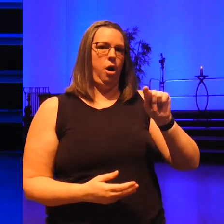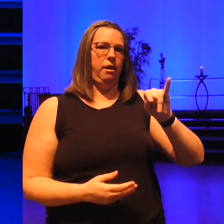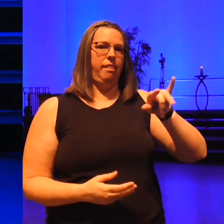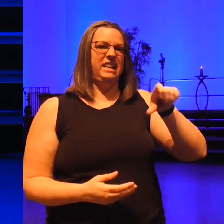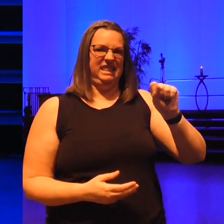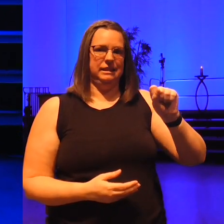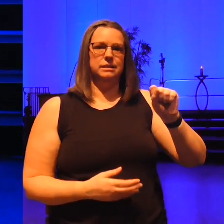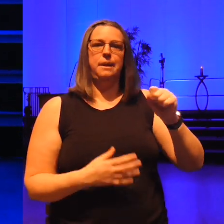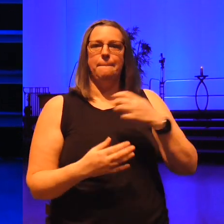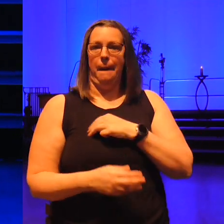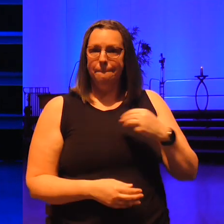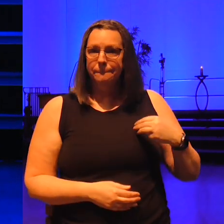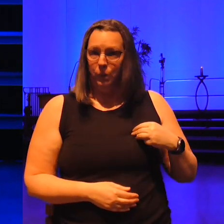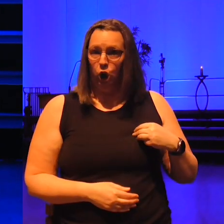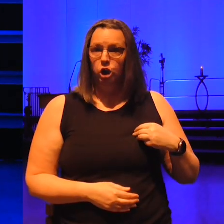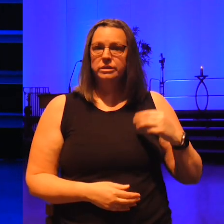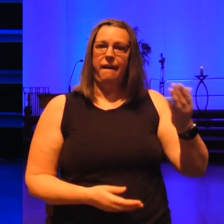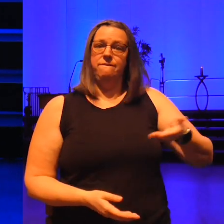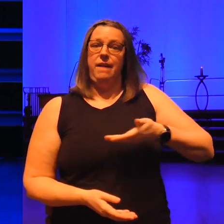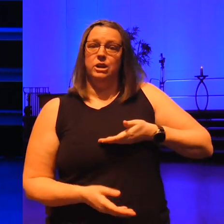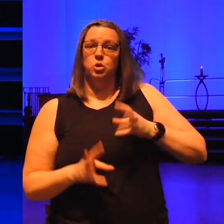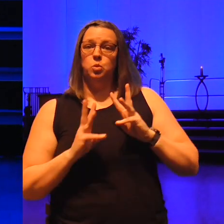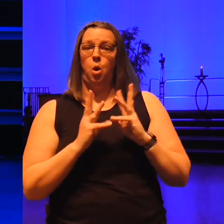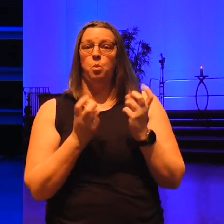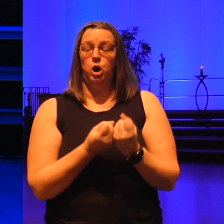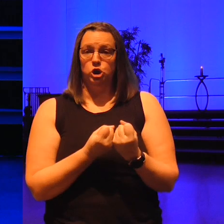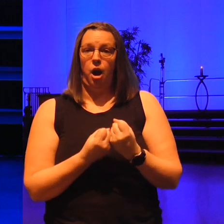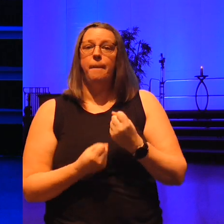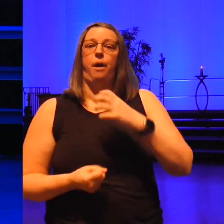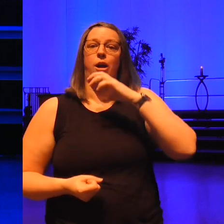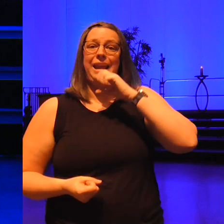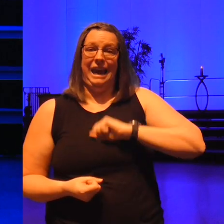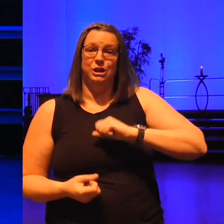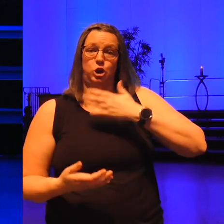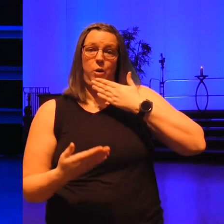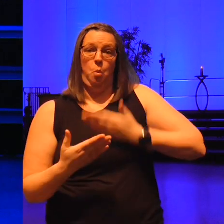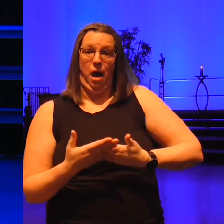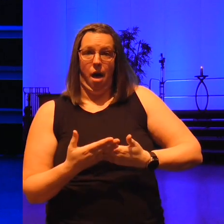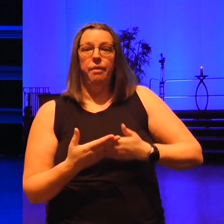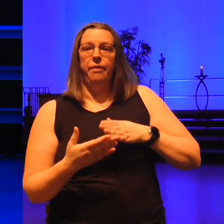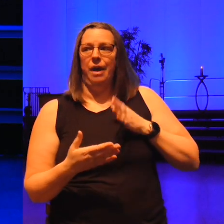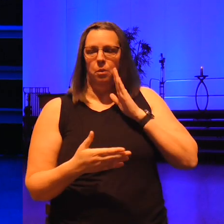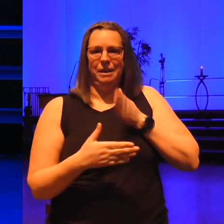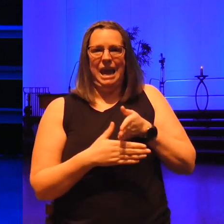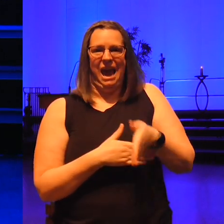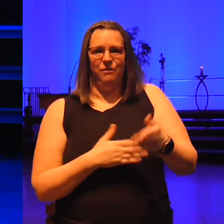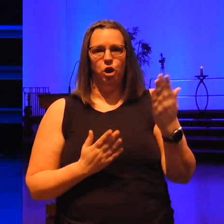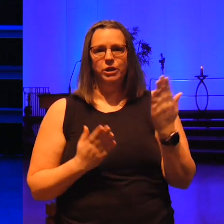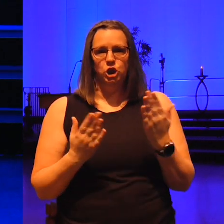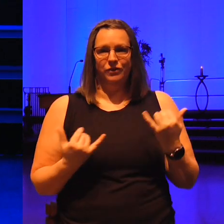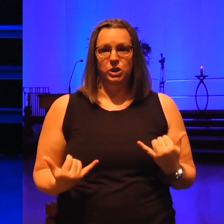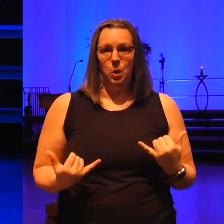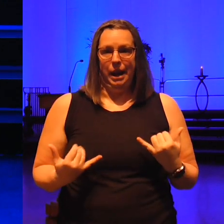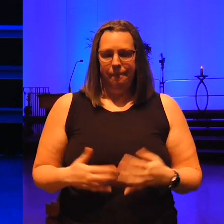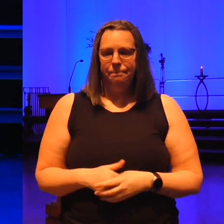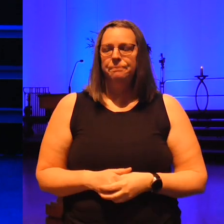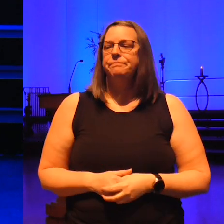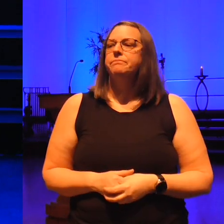workshop on uh aging well that's going on after services today here in person uh I'm also just so